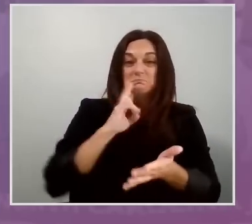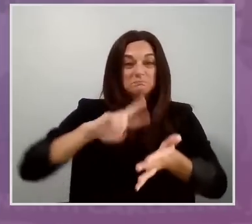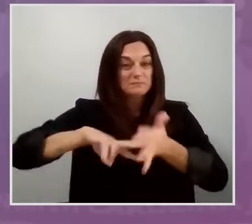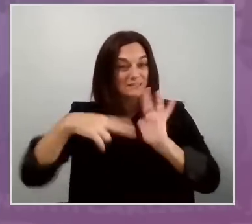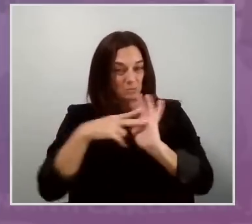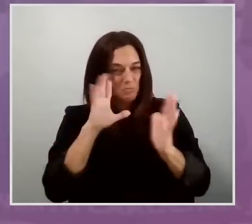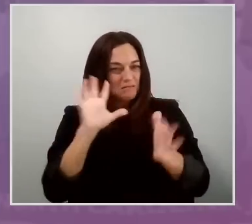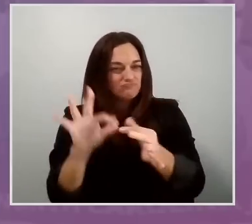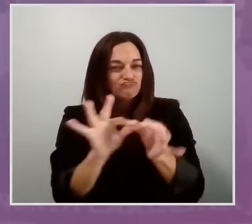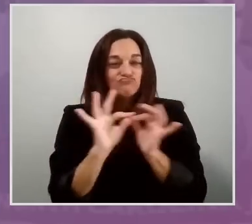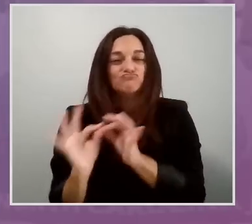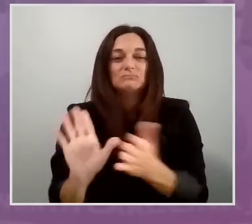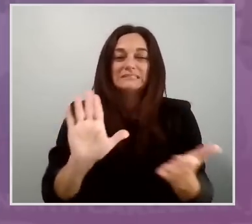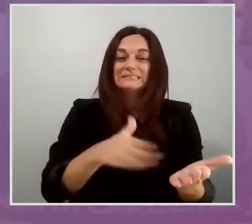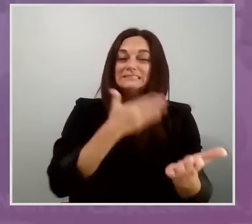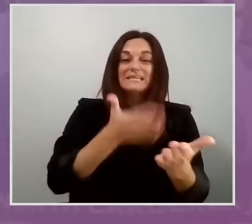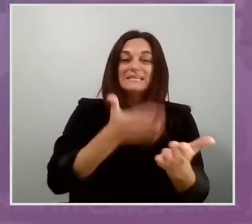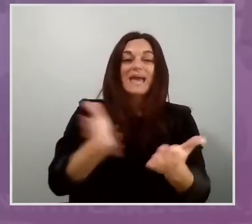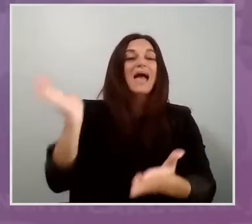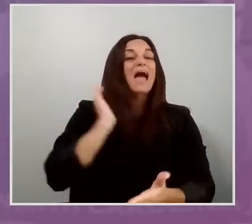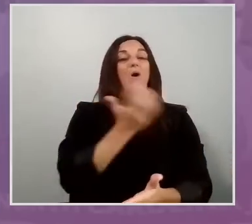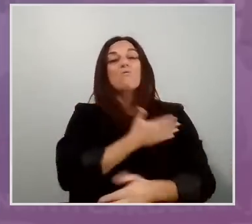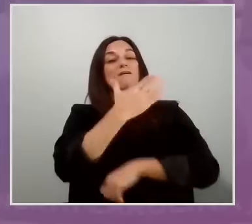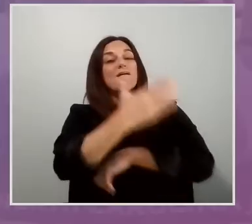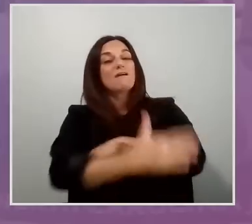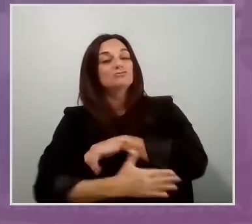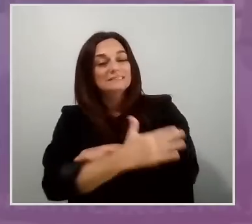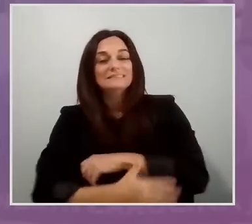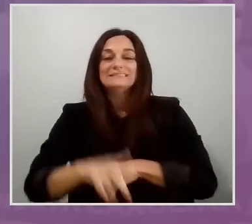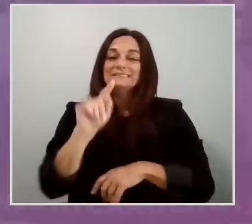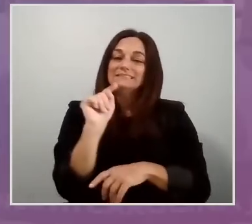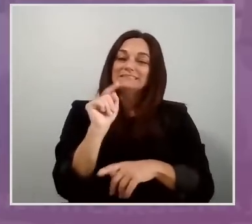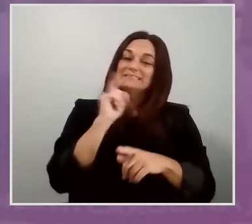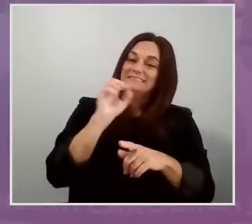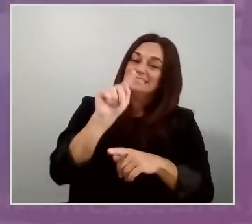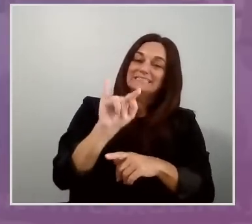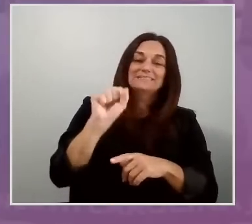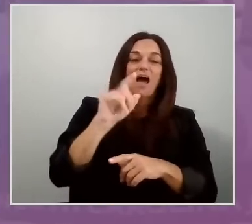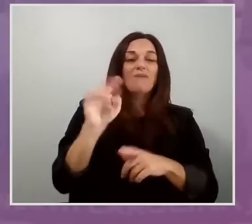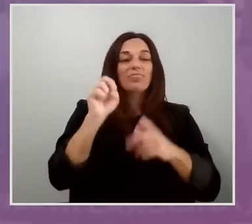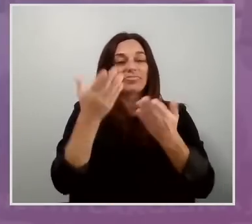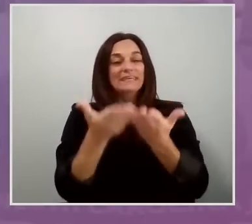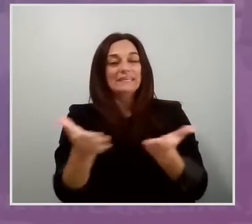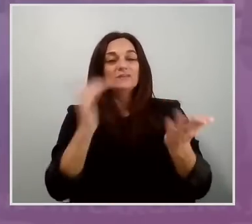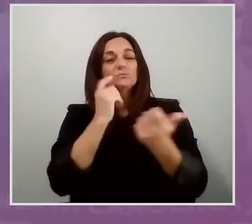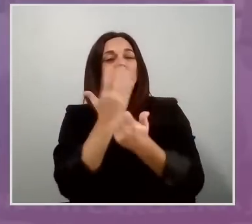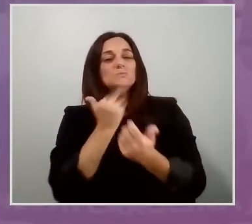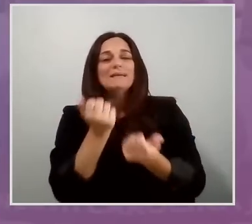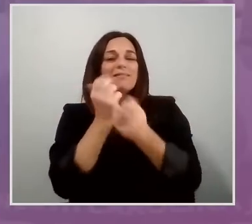DAY WITH A NEW MEANING